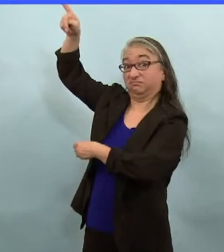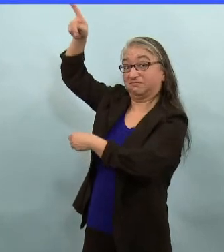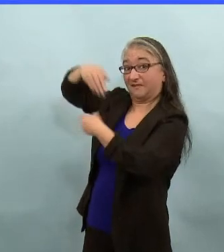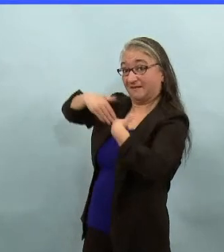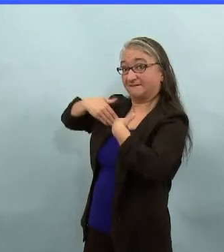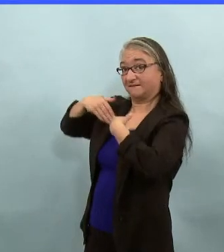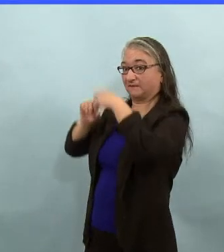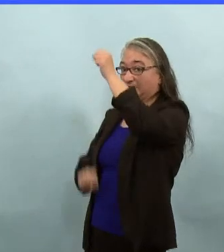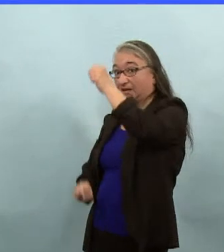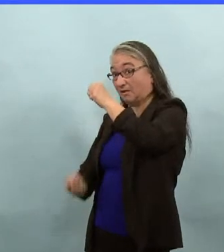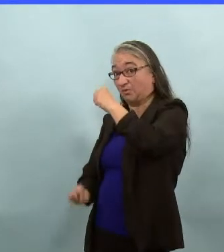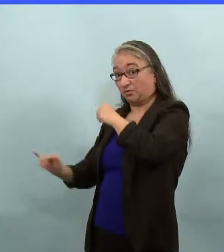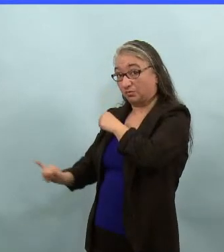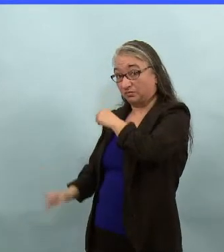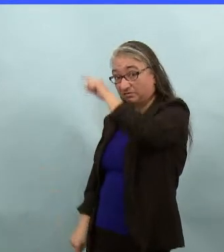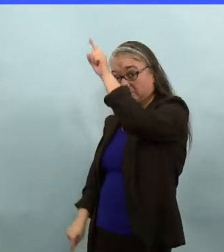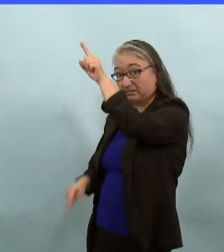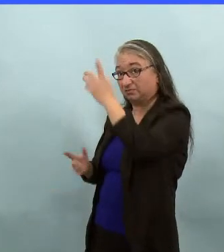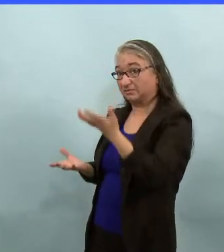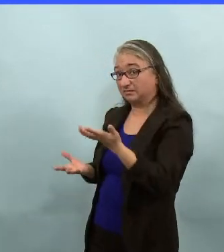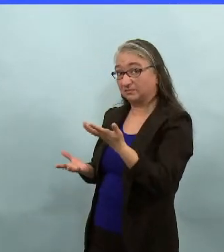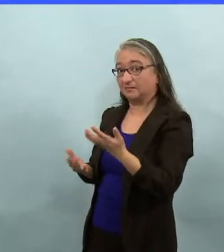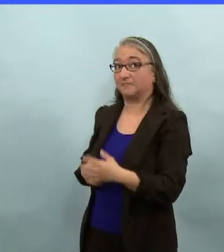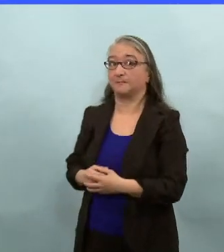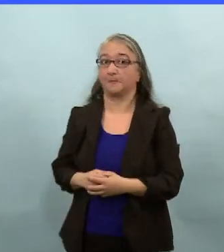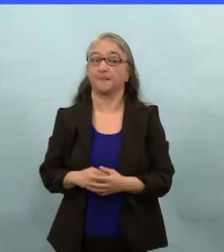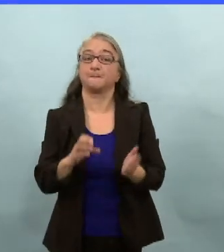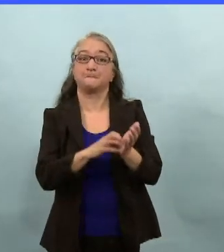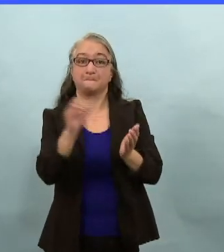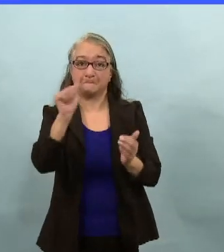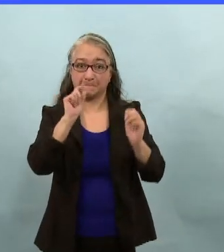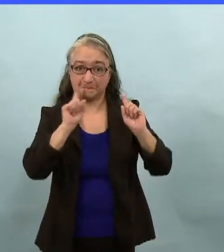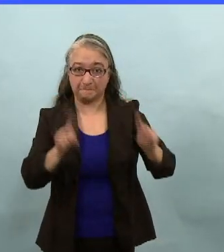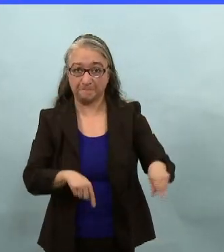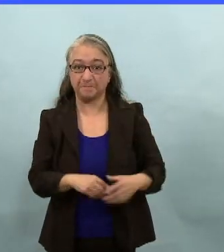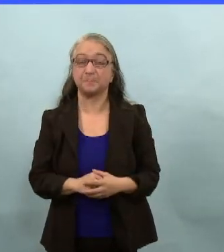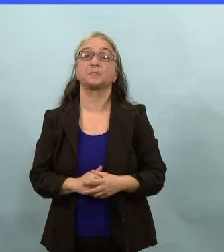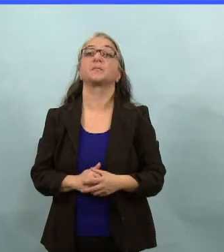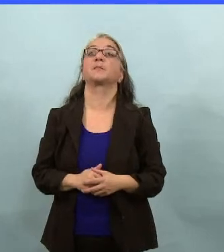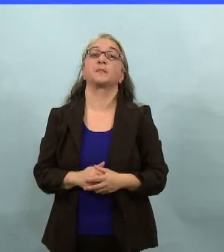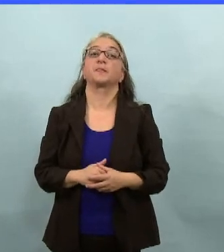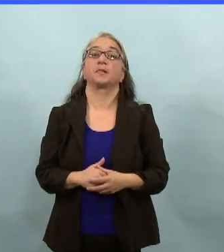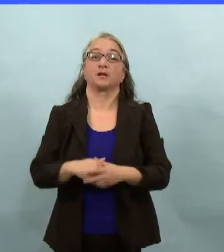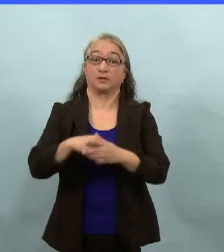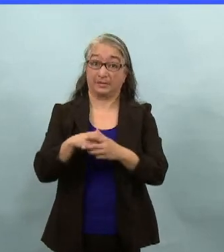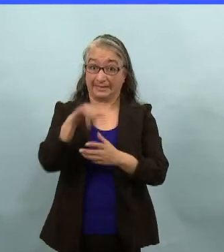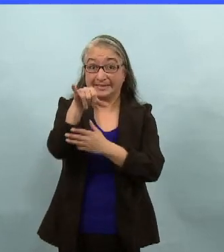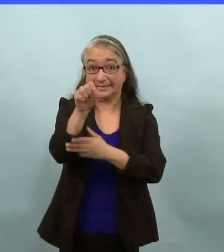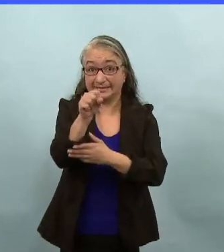has that changed yeah so the latest data shows that it has changed where omicron is the dominance